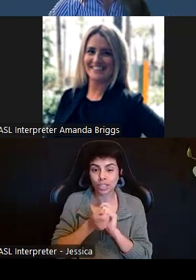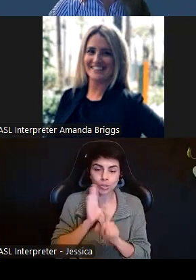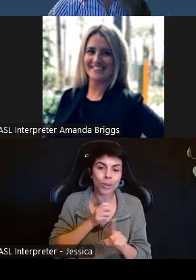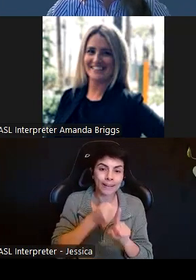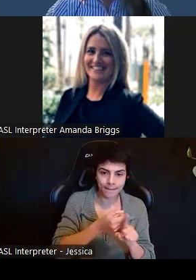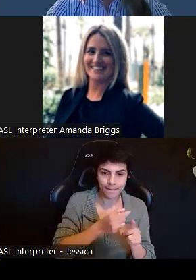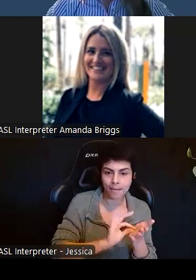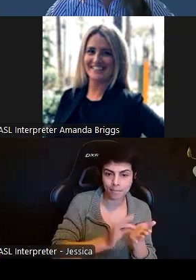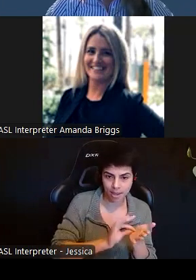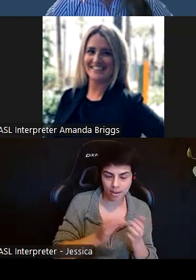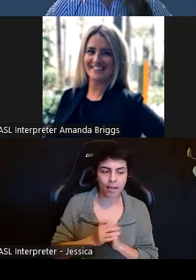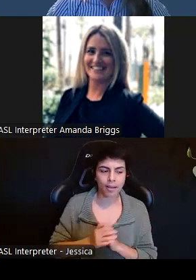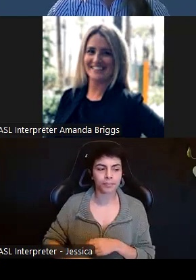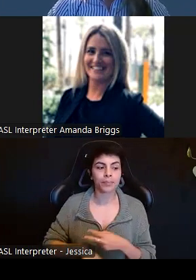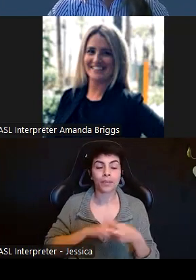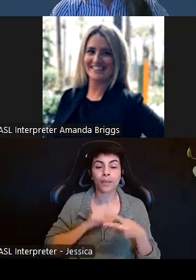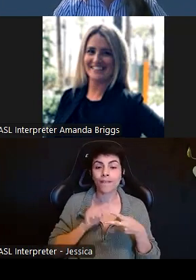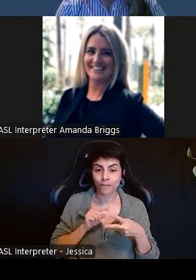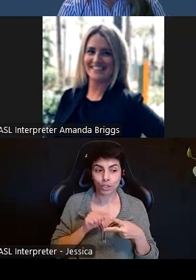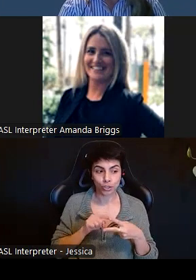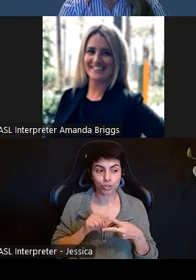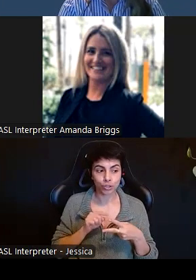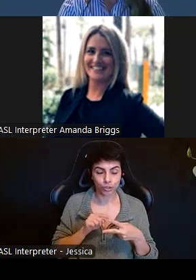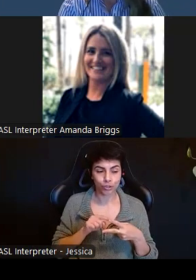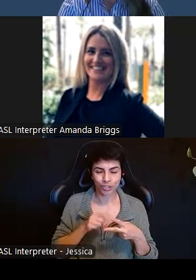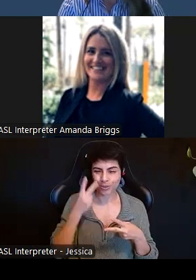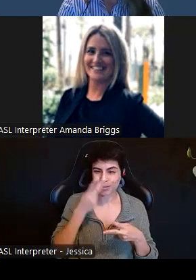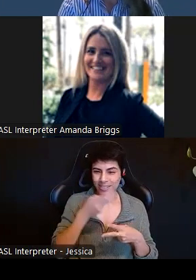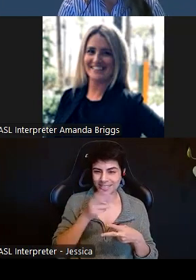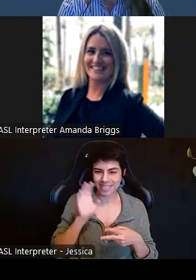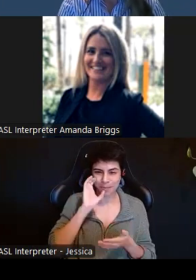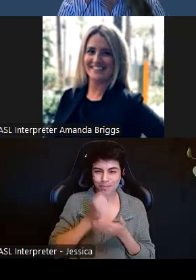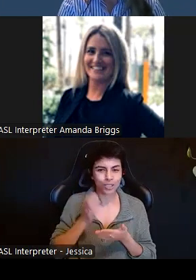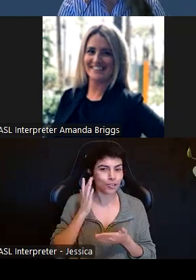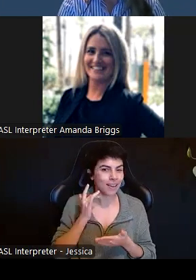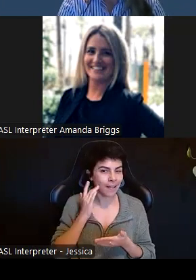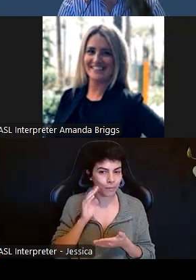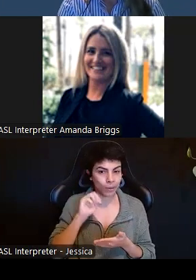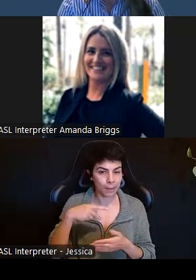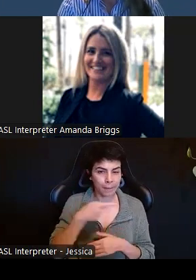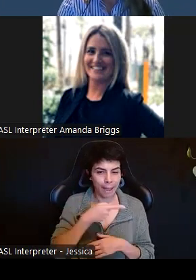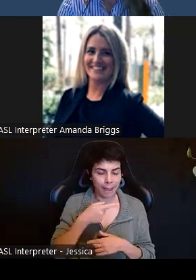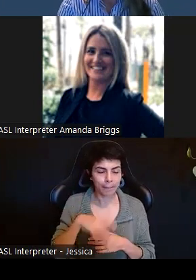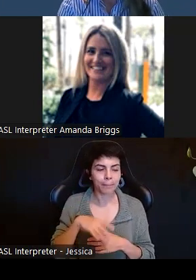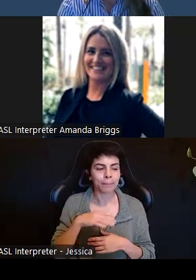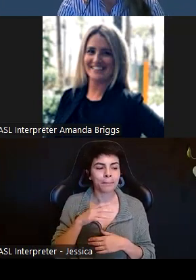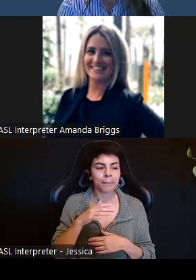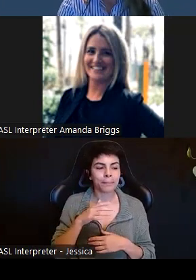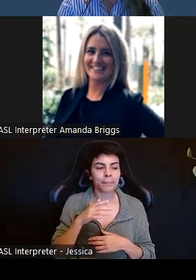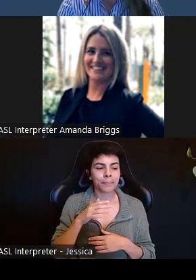The first, and this is under an icon that shows map of California, is the state budget, which was negotiated by the state legislature.